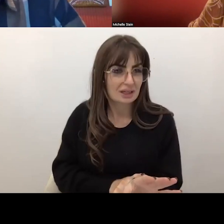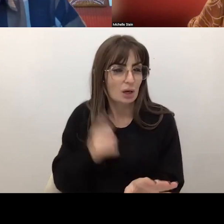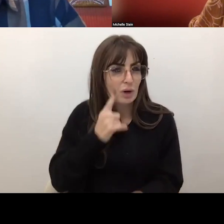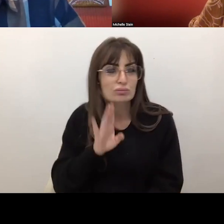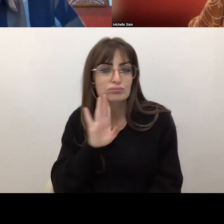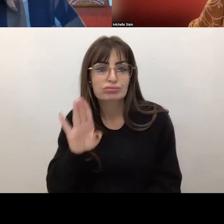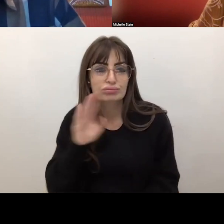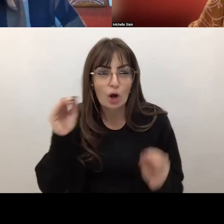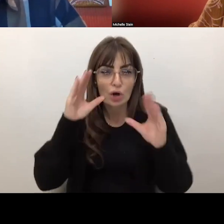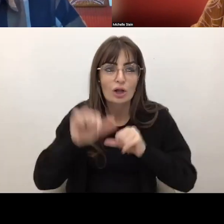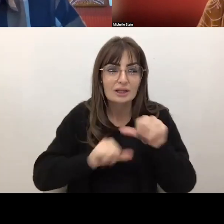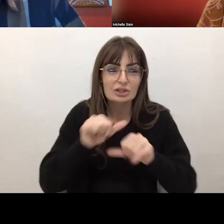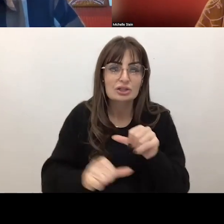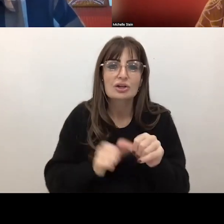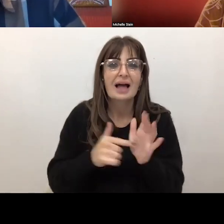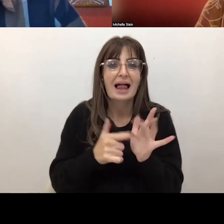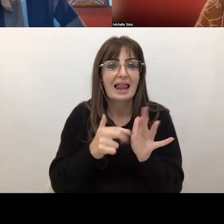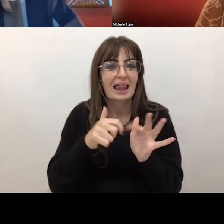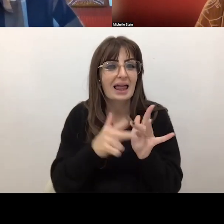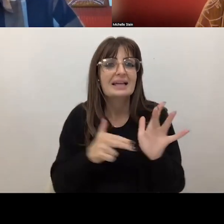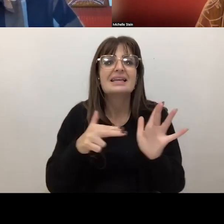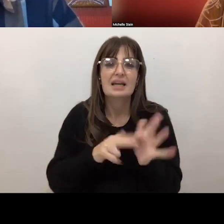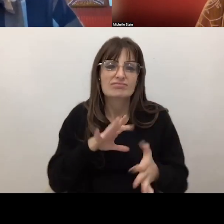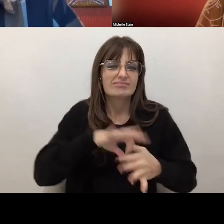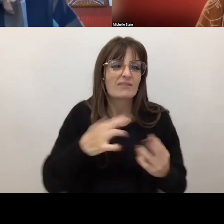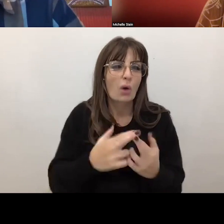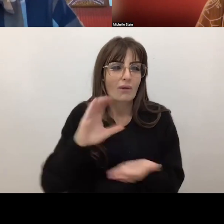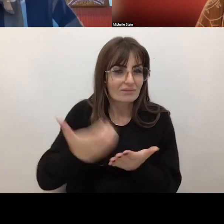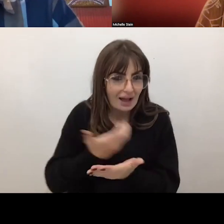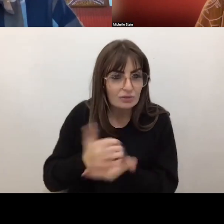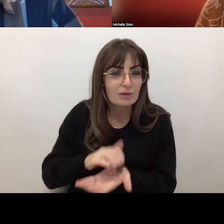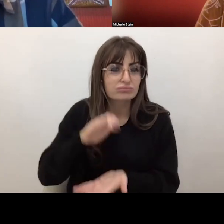knowledge series on LinkedIn for fundraisers and that was extremely well received by the sector.